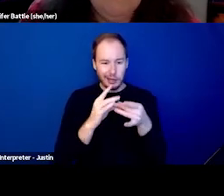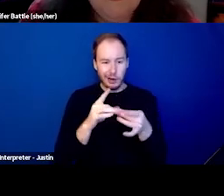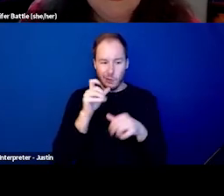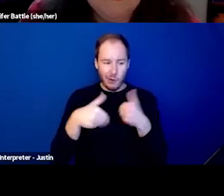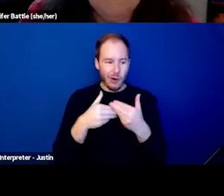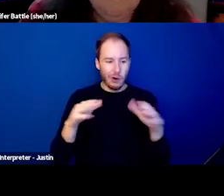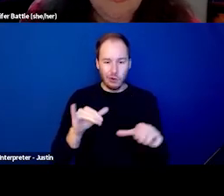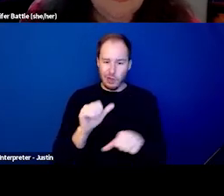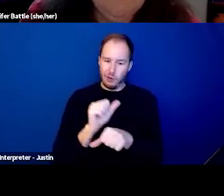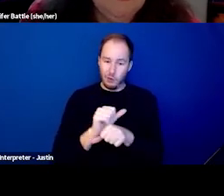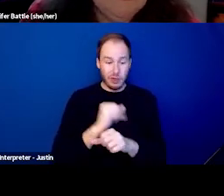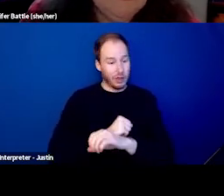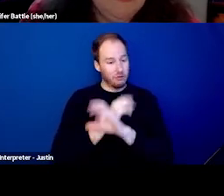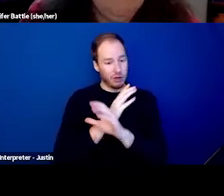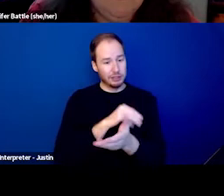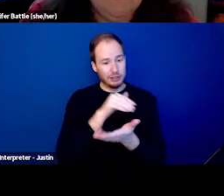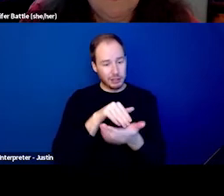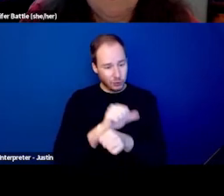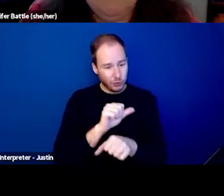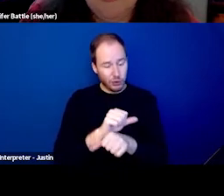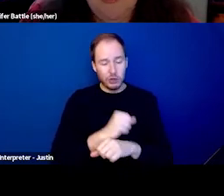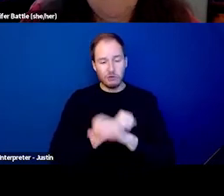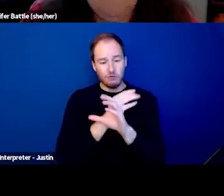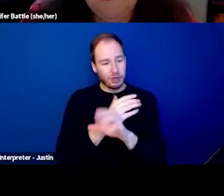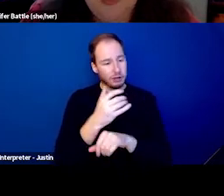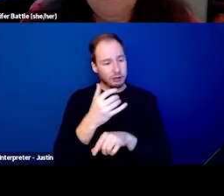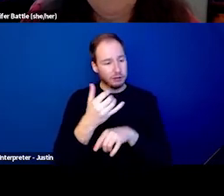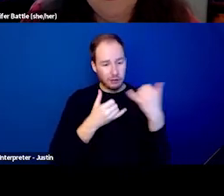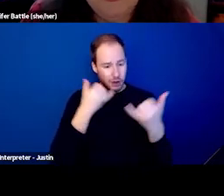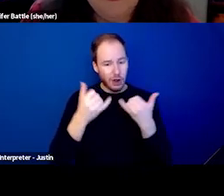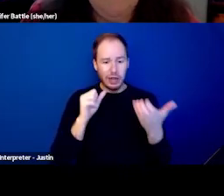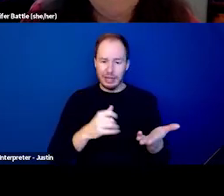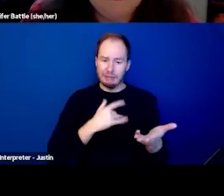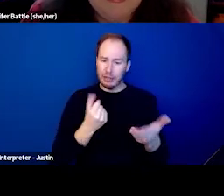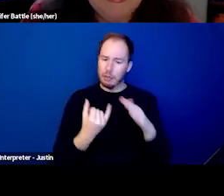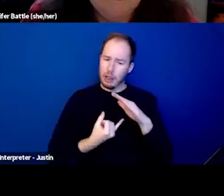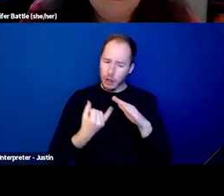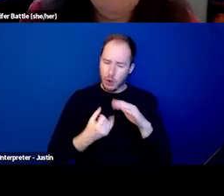Doing crisis center work, doing crisis line work can often feel kind of lonely and isolating,